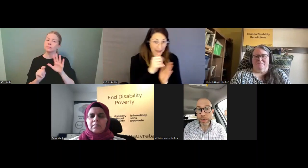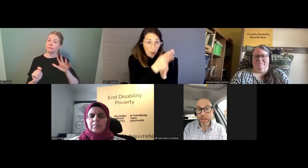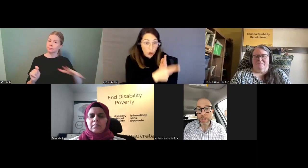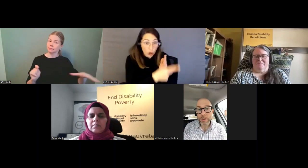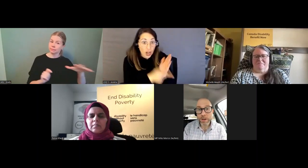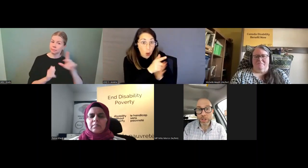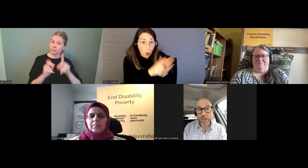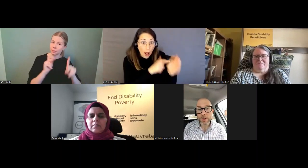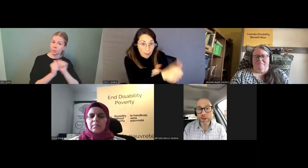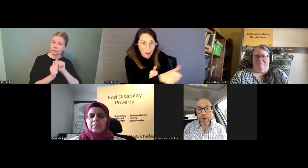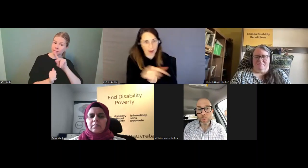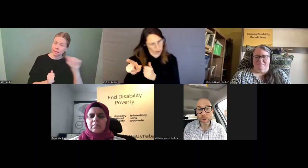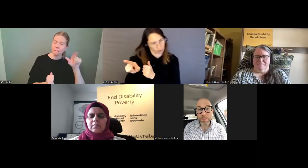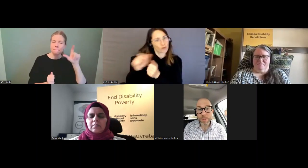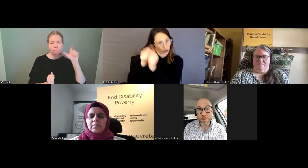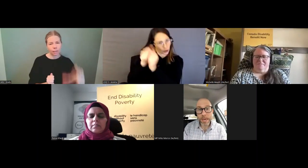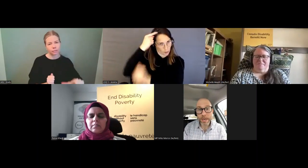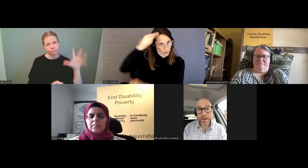DECISIONS WILL BE MADE.